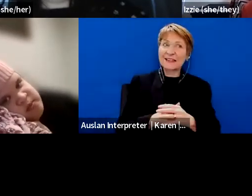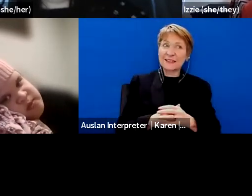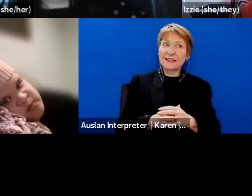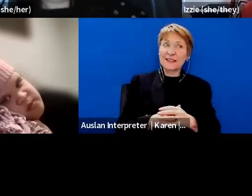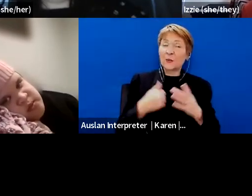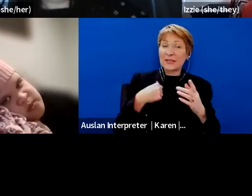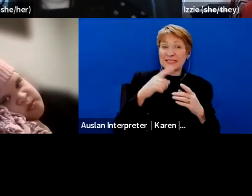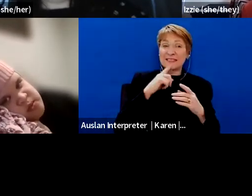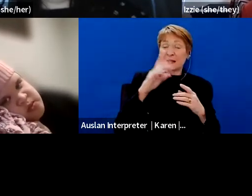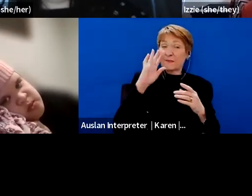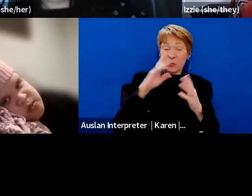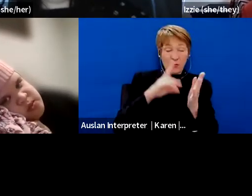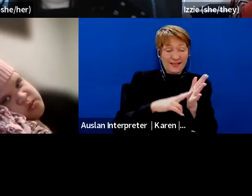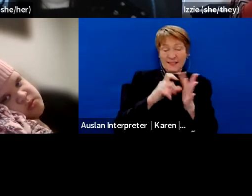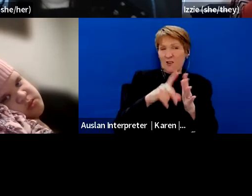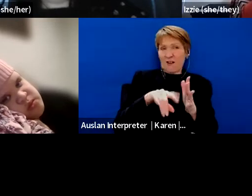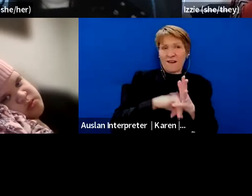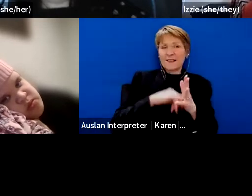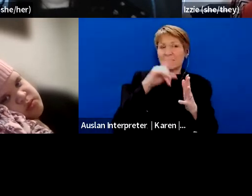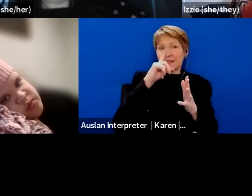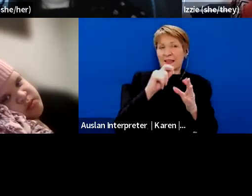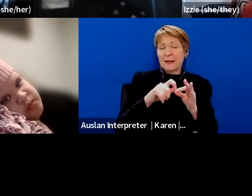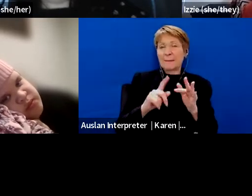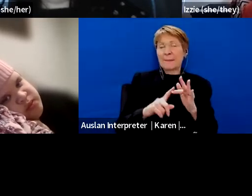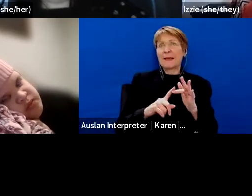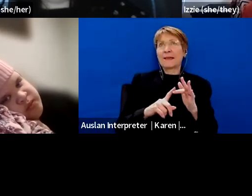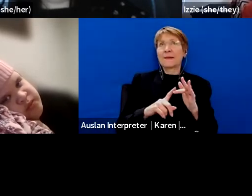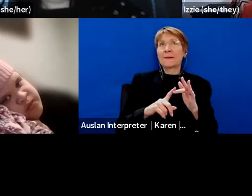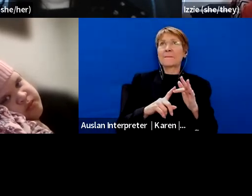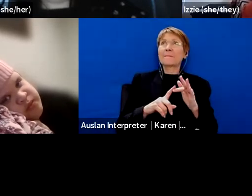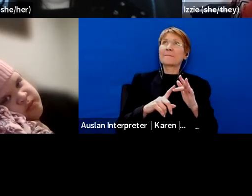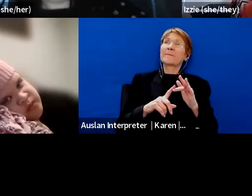When us when I was saying before that yet. India is can be easy.